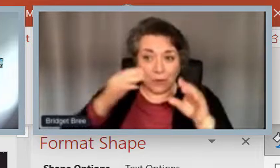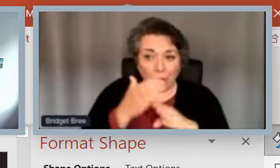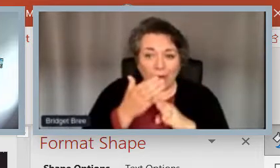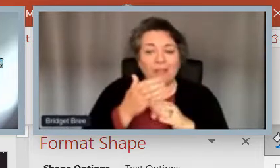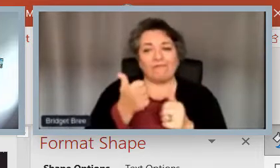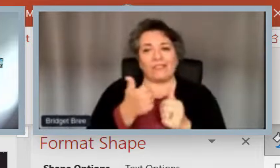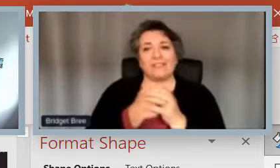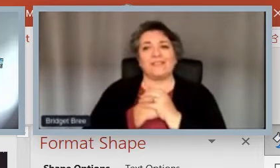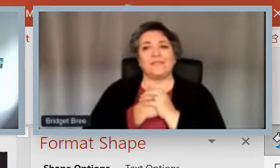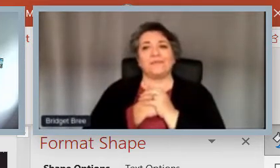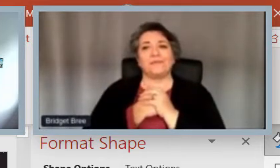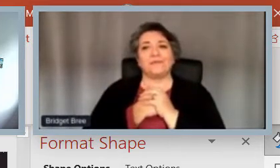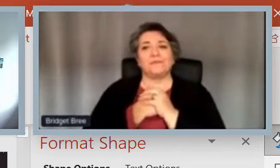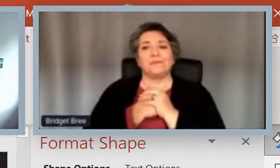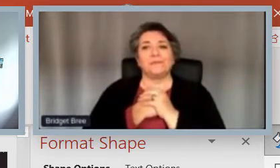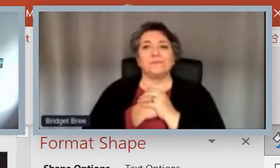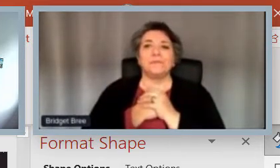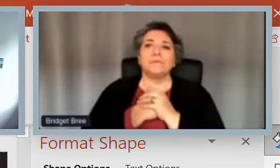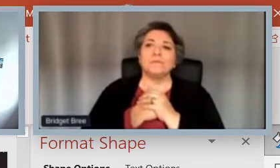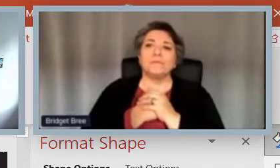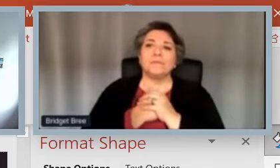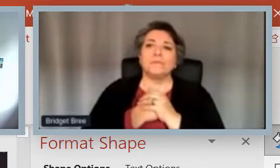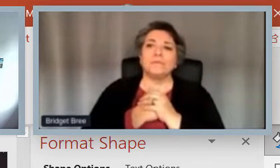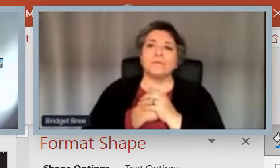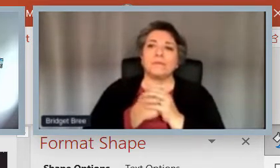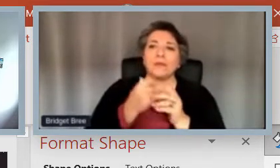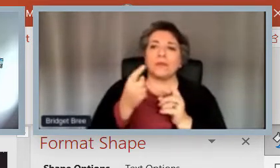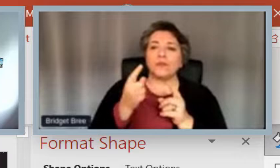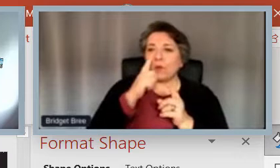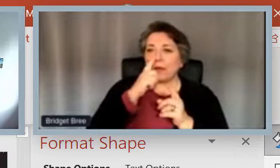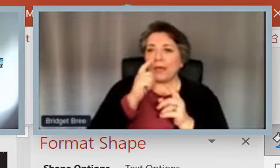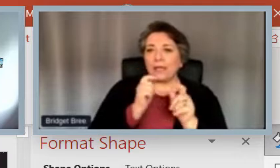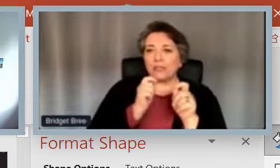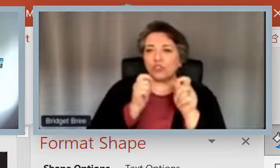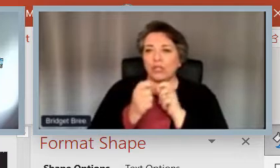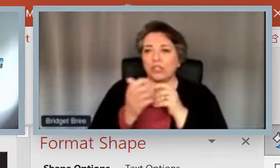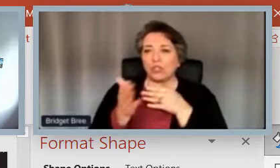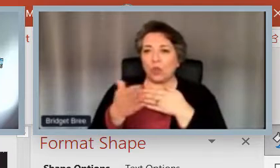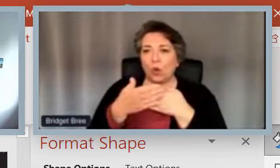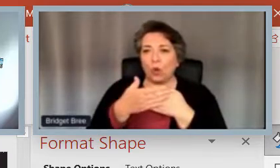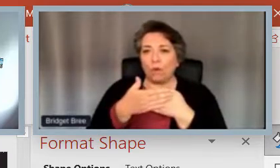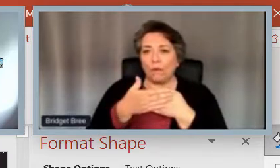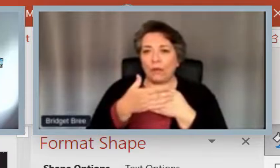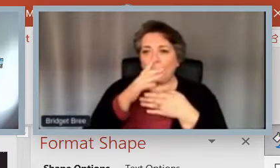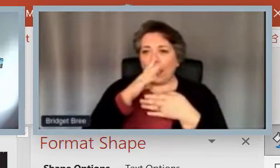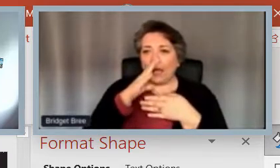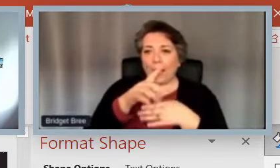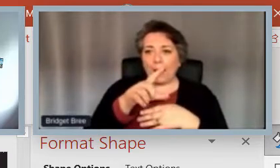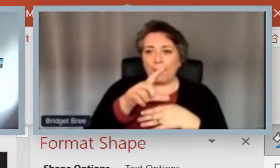If I were to change that overlay, I can pick it up while I'm talking.